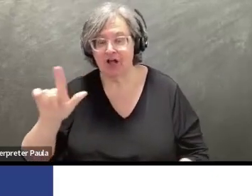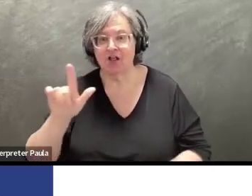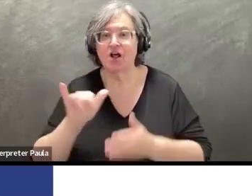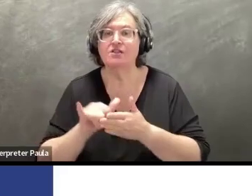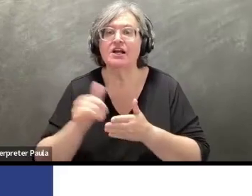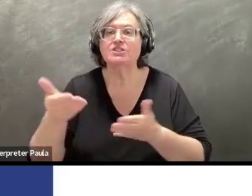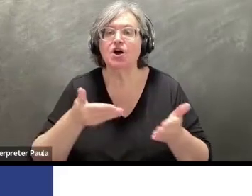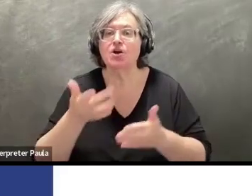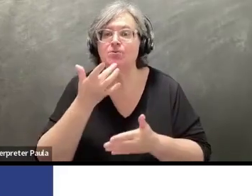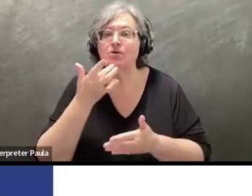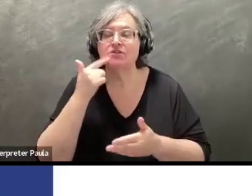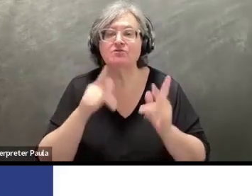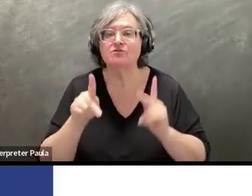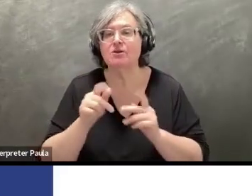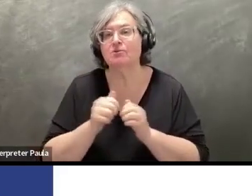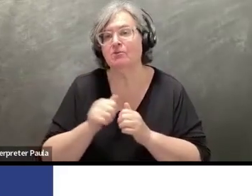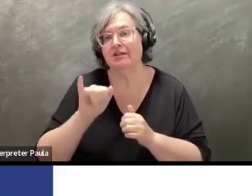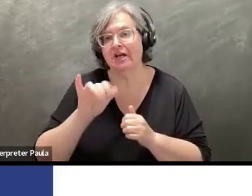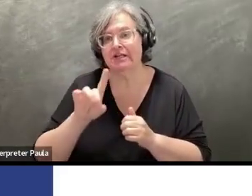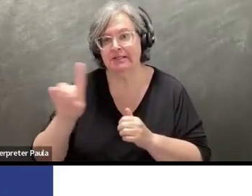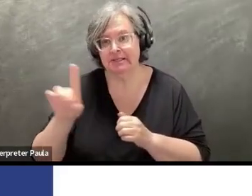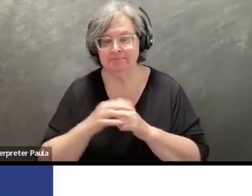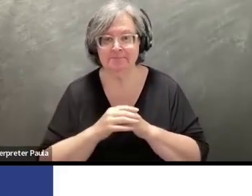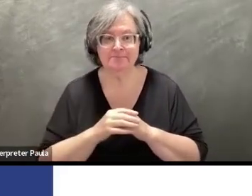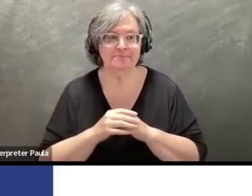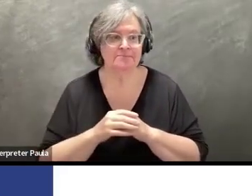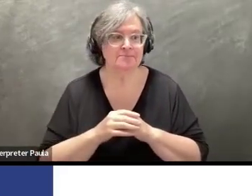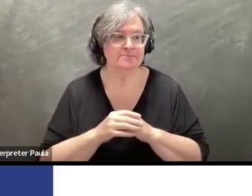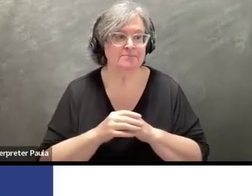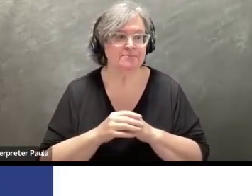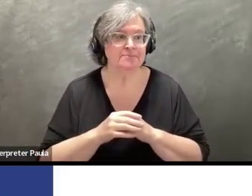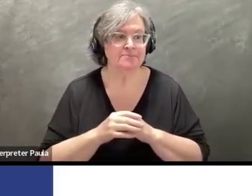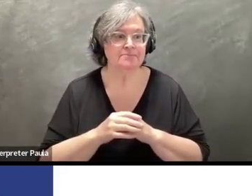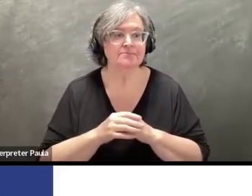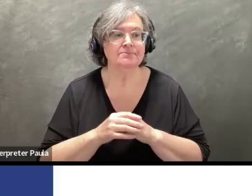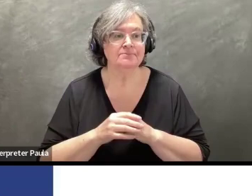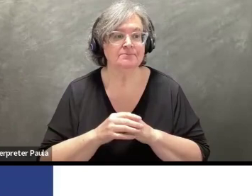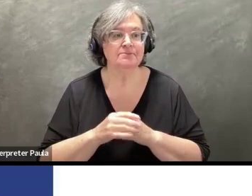individuals with with IDD i. Some minimum wage has been